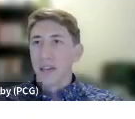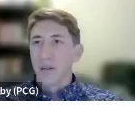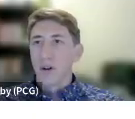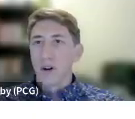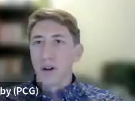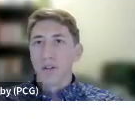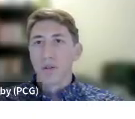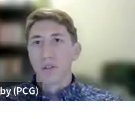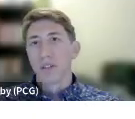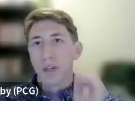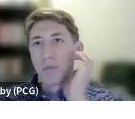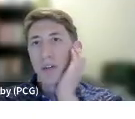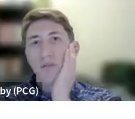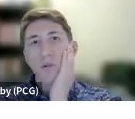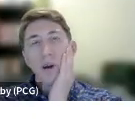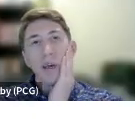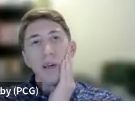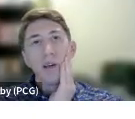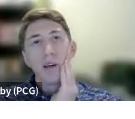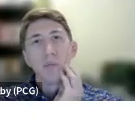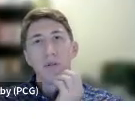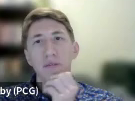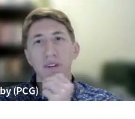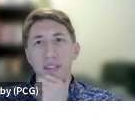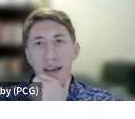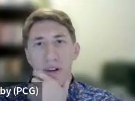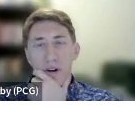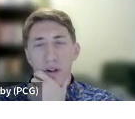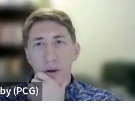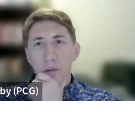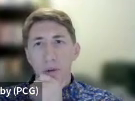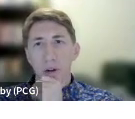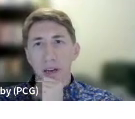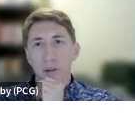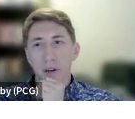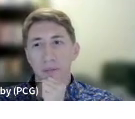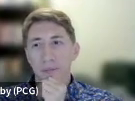And as I recall, this was a subject for a a previous town hall. Am I remembering that right?